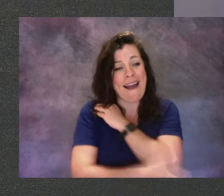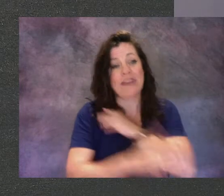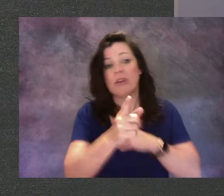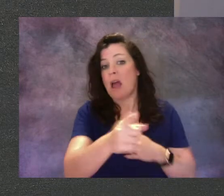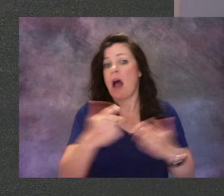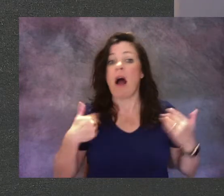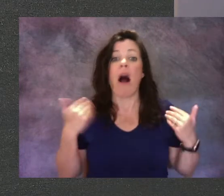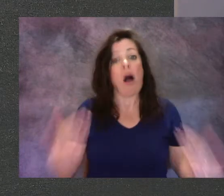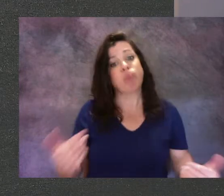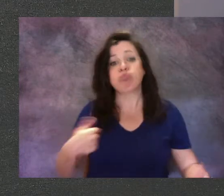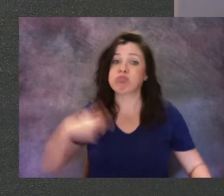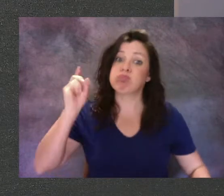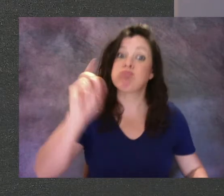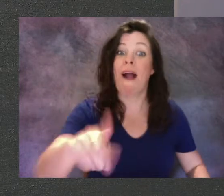He always lets her know he's coming.